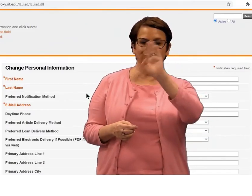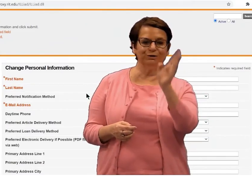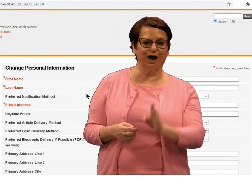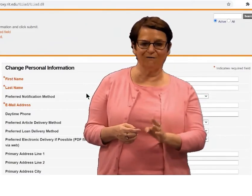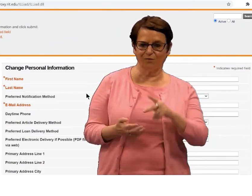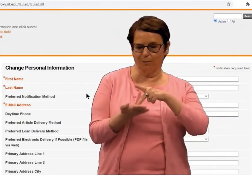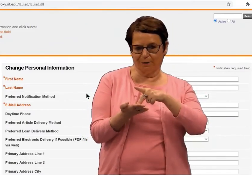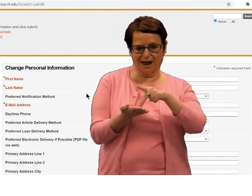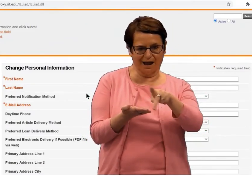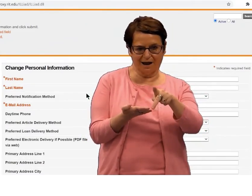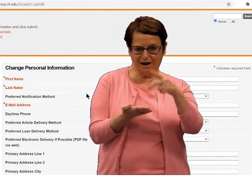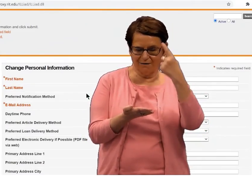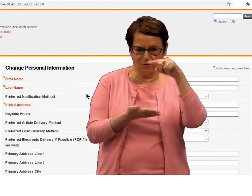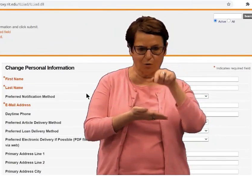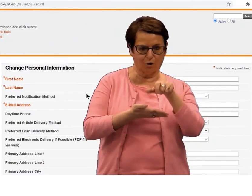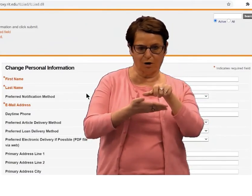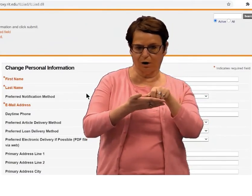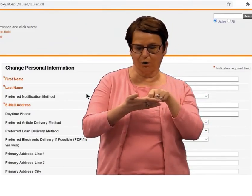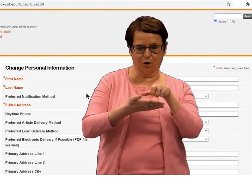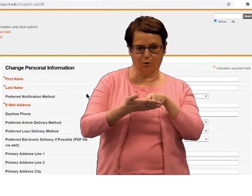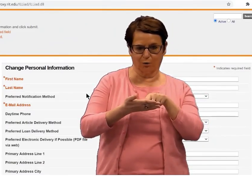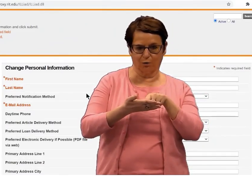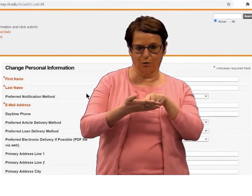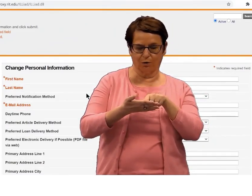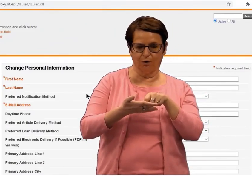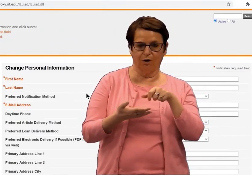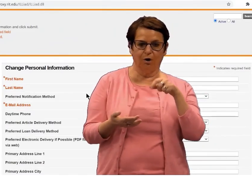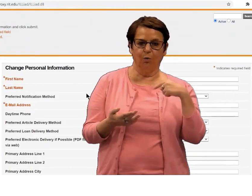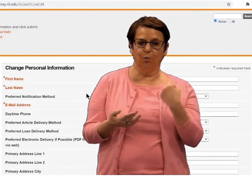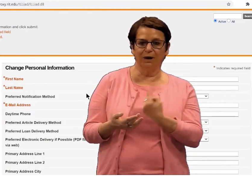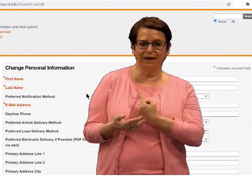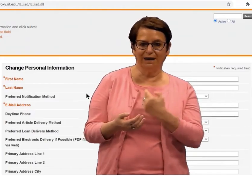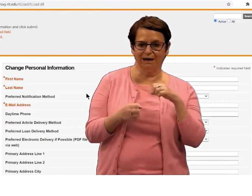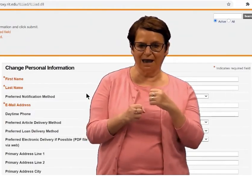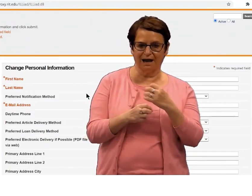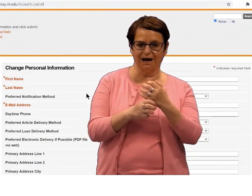Never ever ever pay for an article,